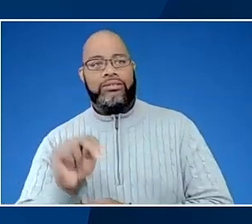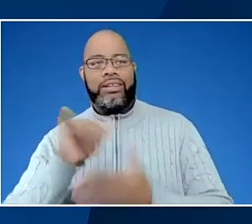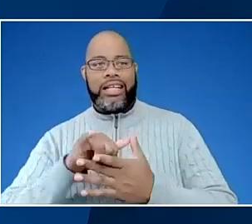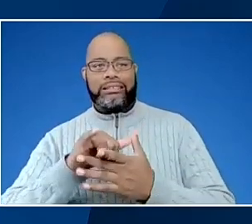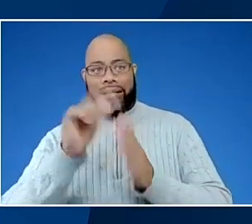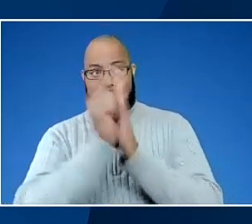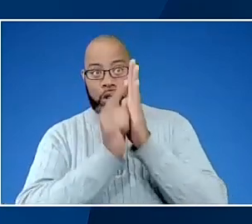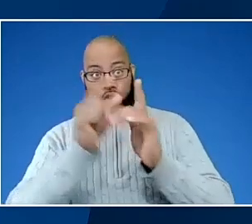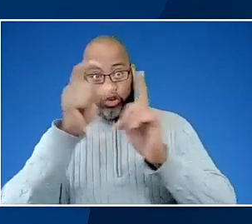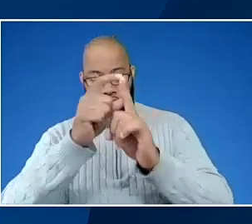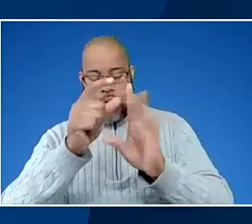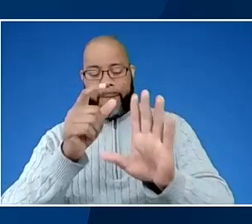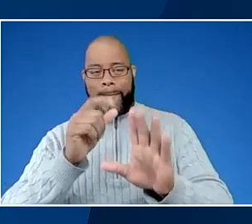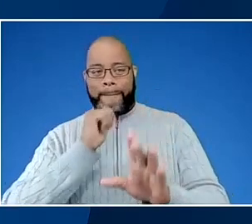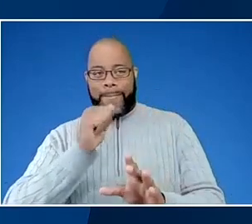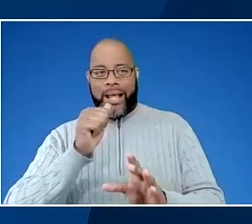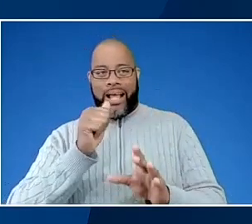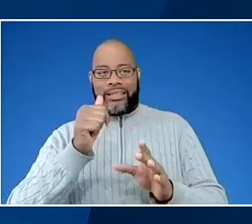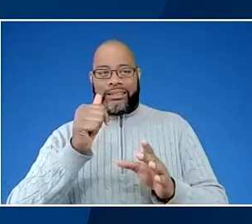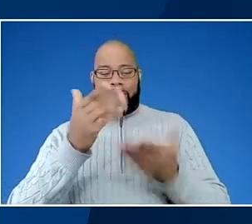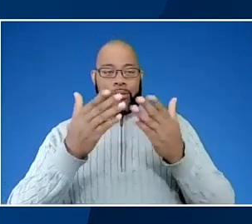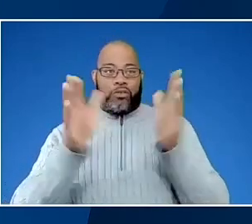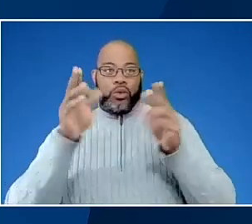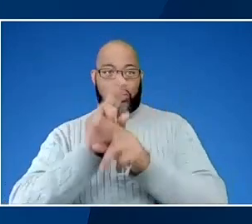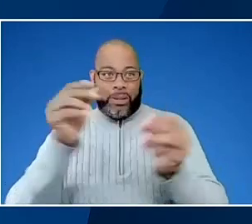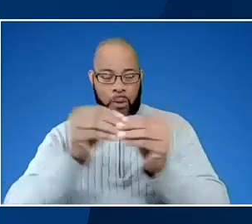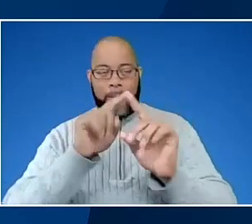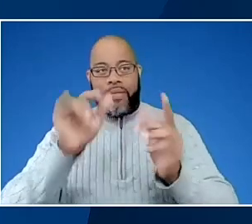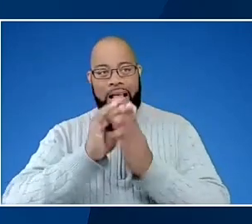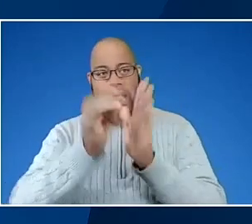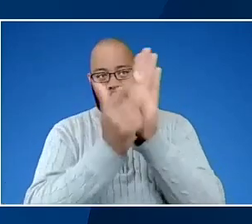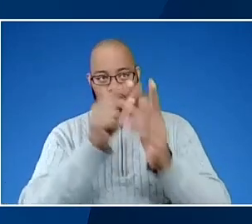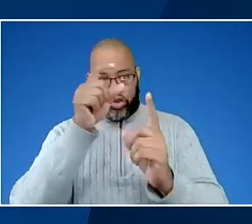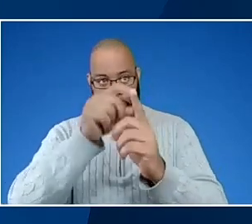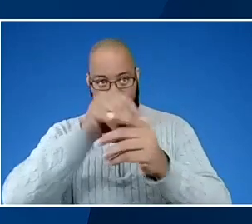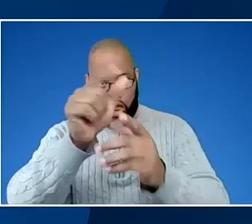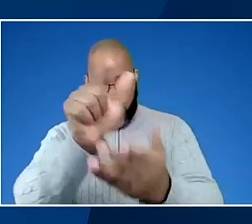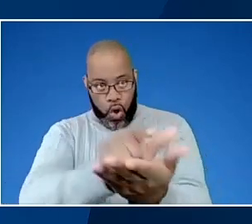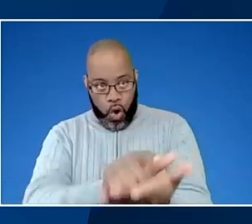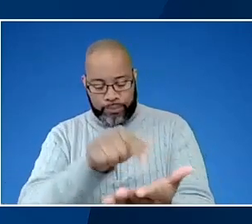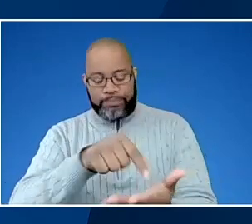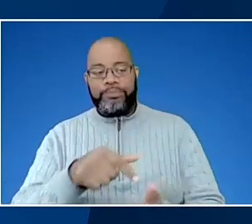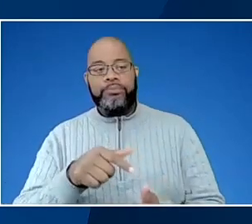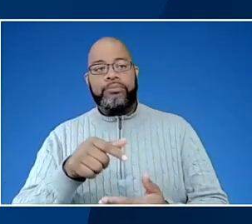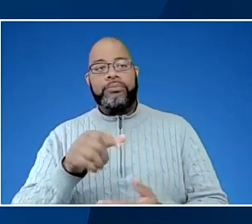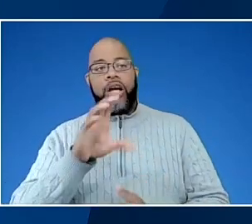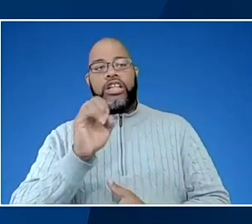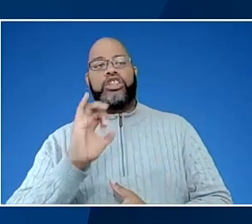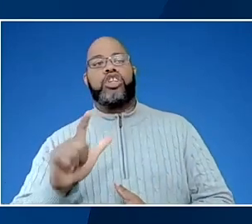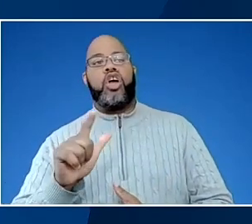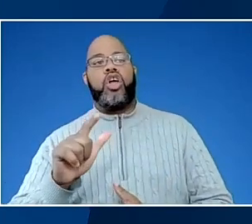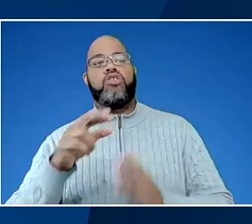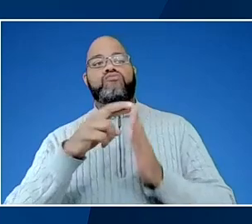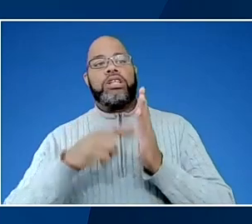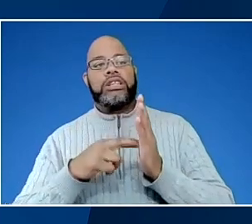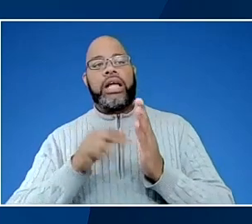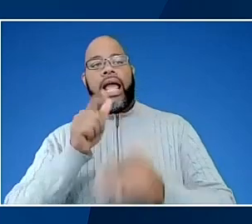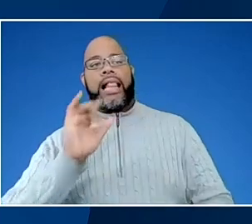that may be generally used anymore, but that's a legal term in the law. Conditional resident aliens, lawful permanent residents, conditional resident